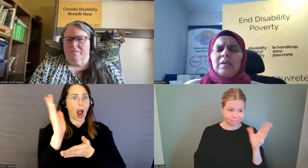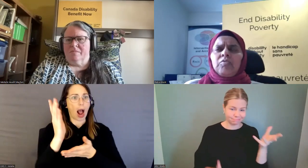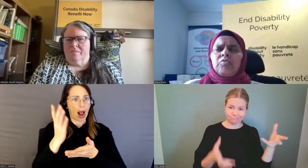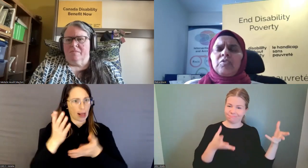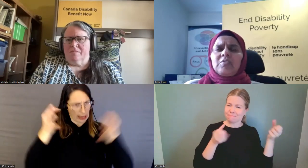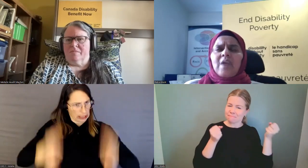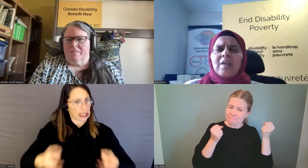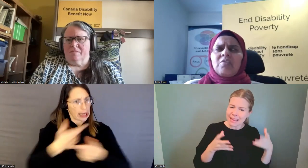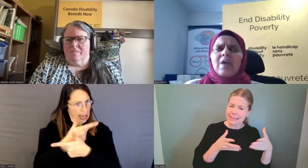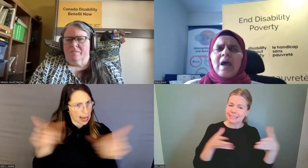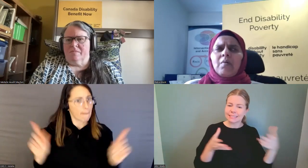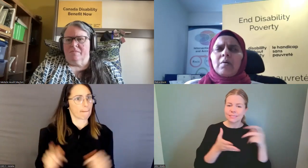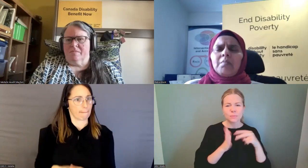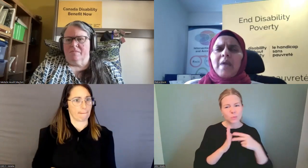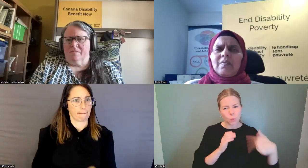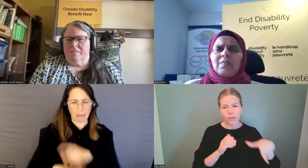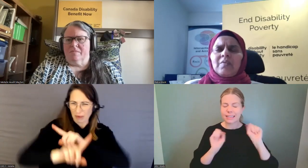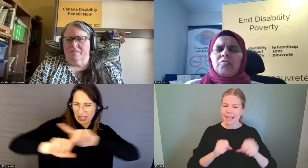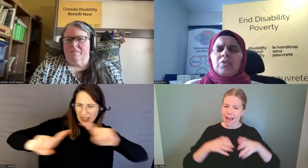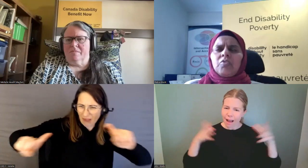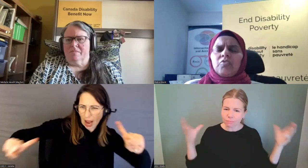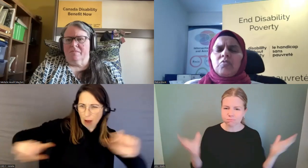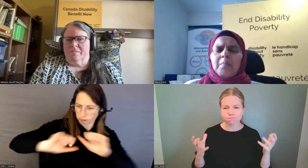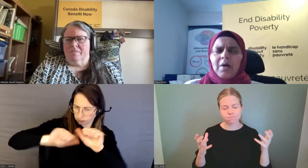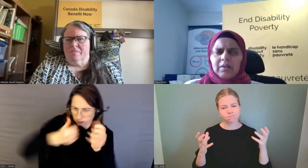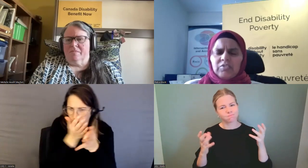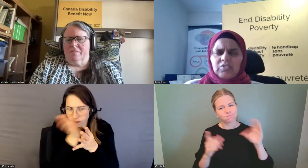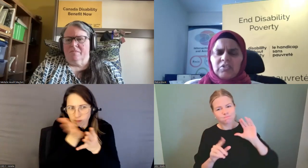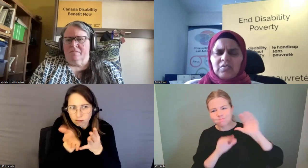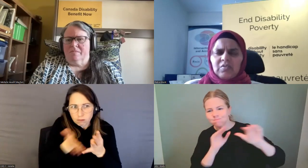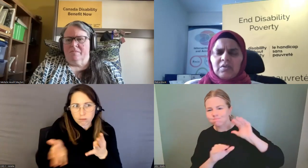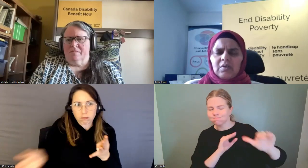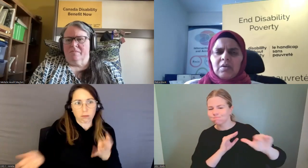TO SEND OUR MESSAGE TO OUR POLITICIANS.